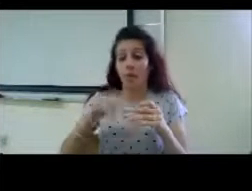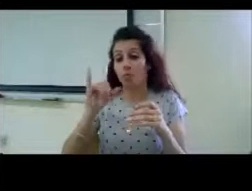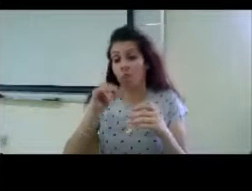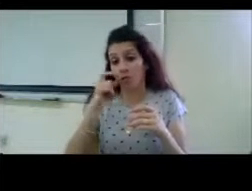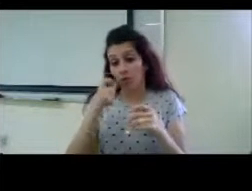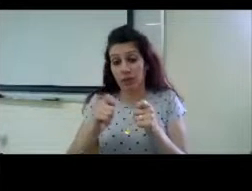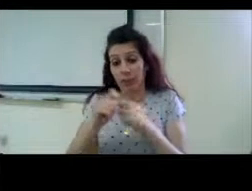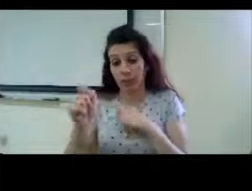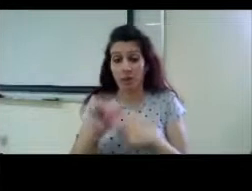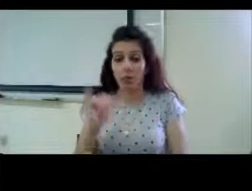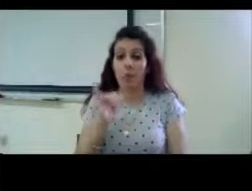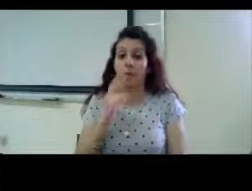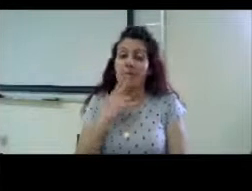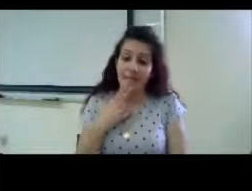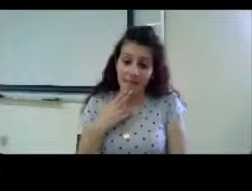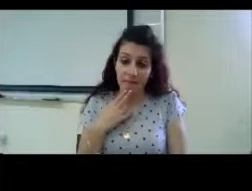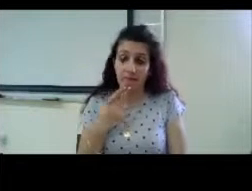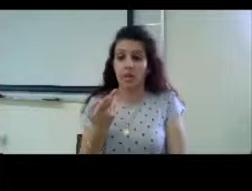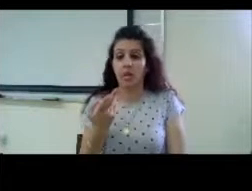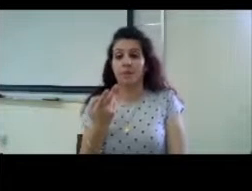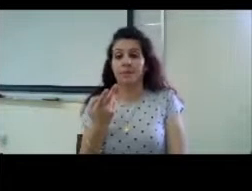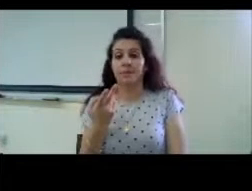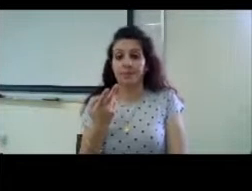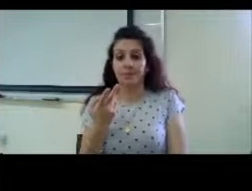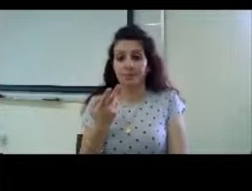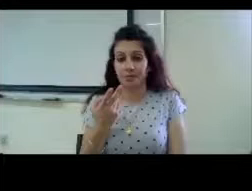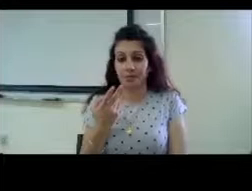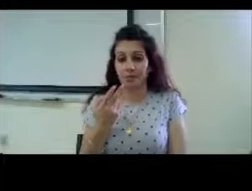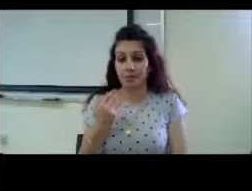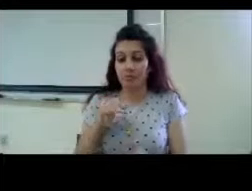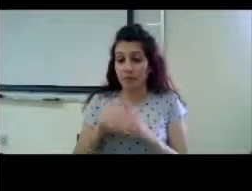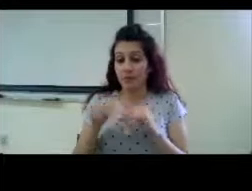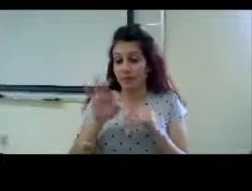before that we could use our resource centers use the technology and trained